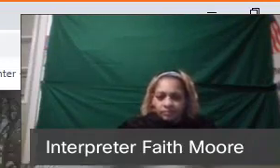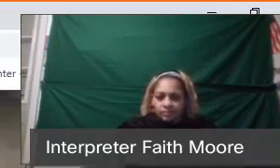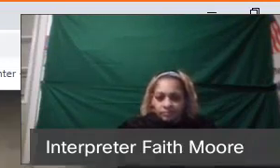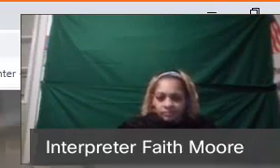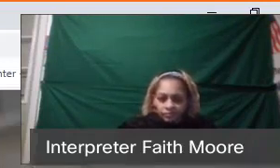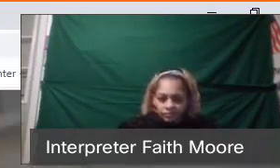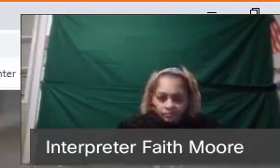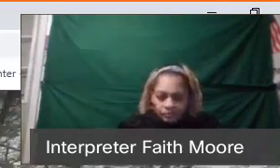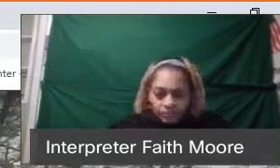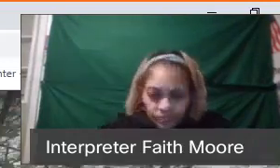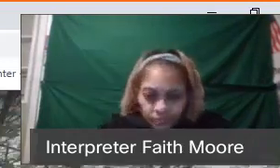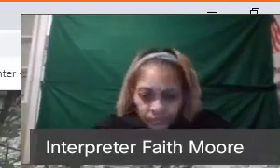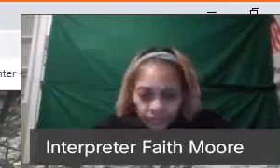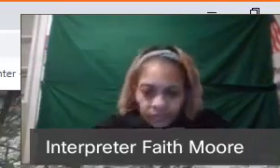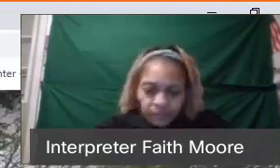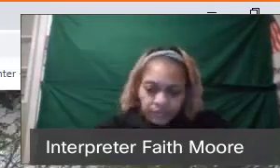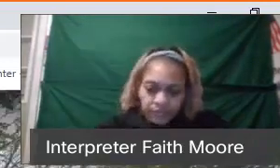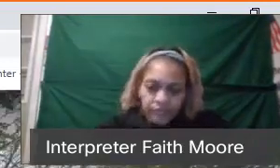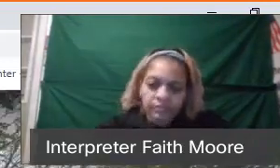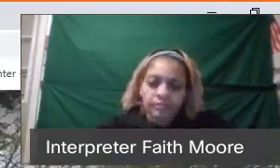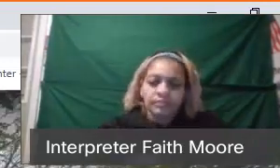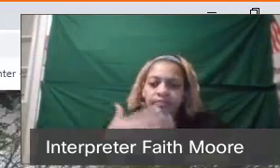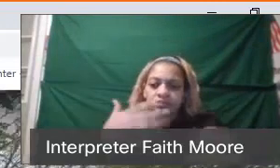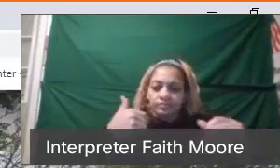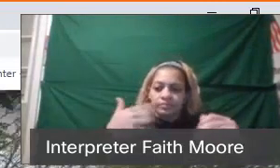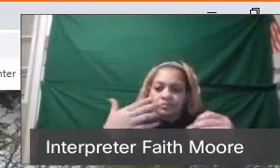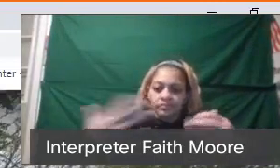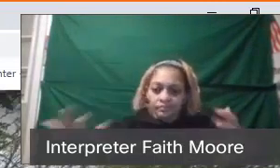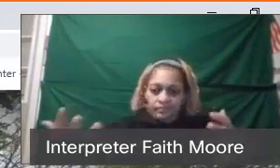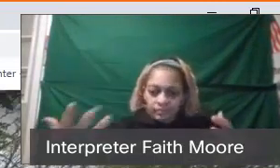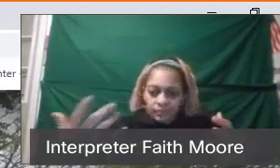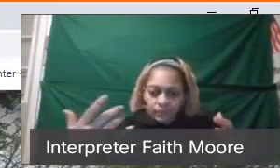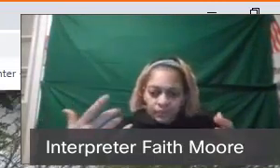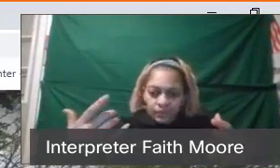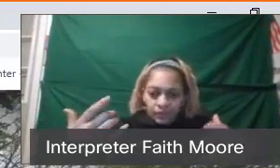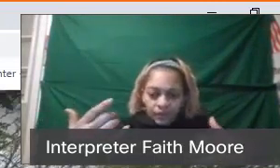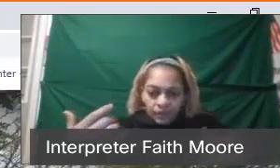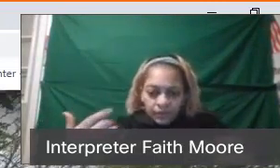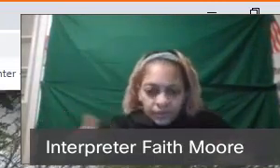Under past, including in the project, a.